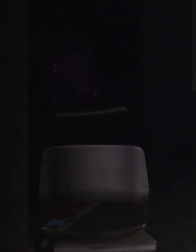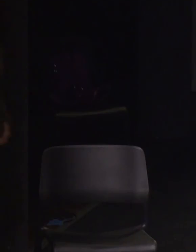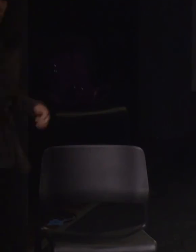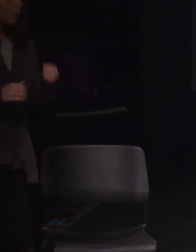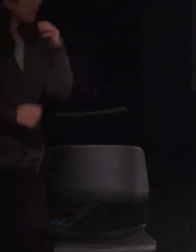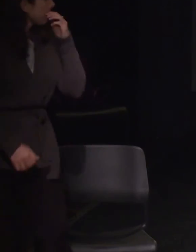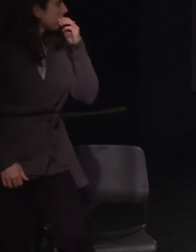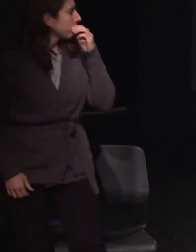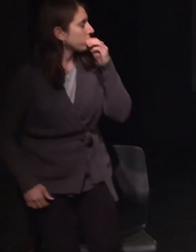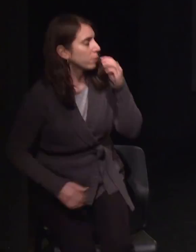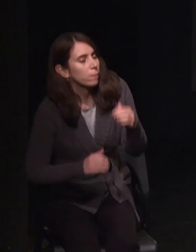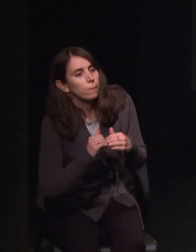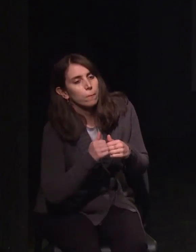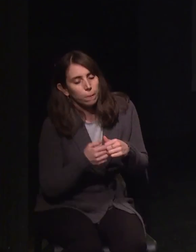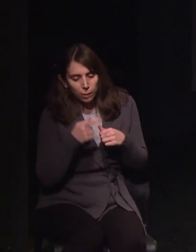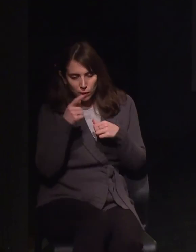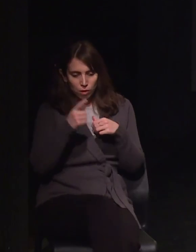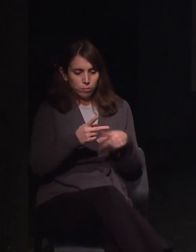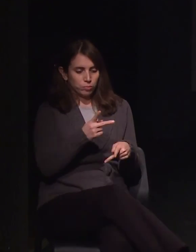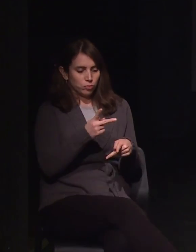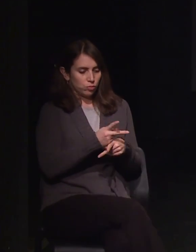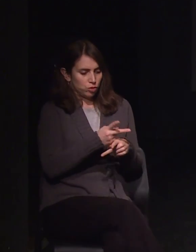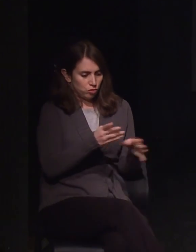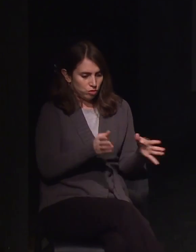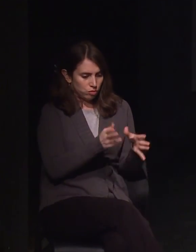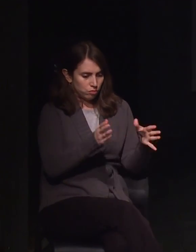Damian: I think it’s artistic habits of mind.